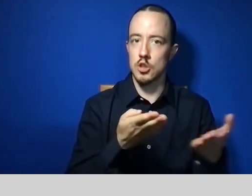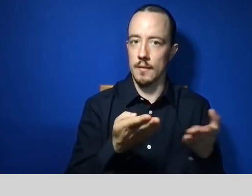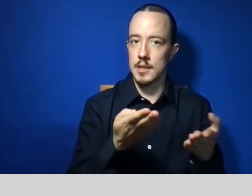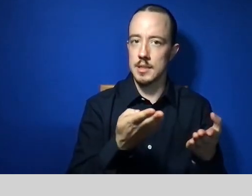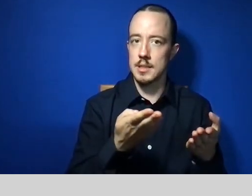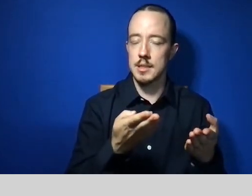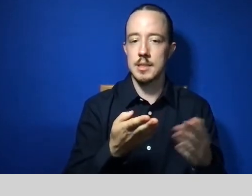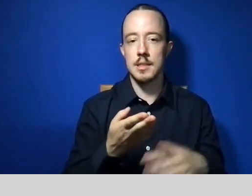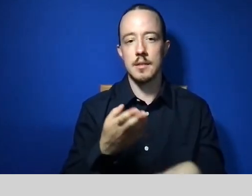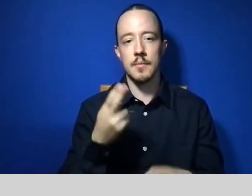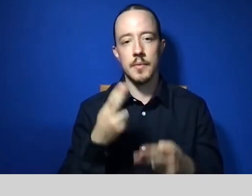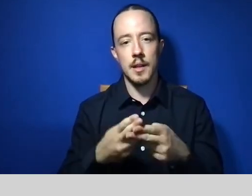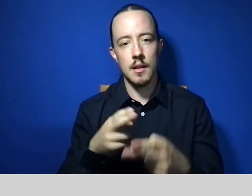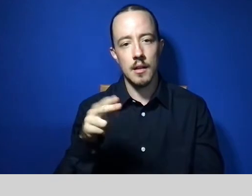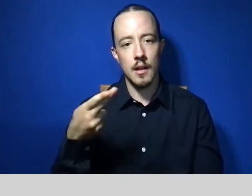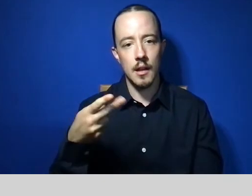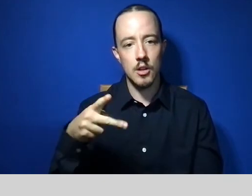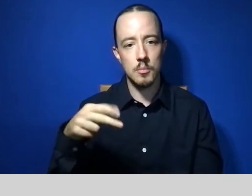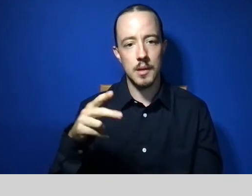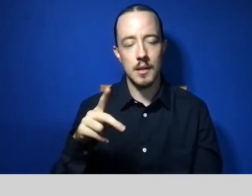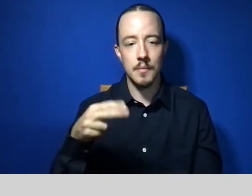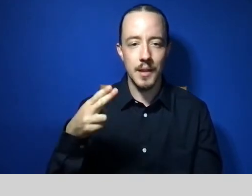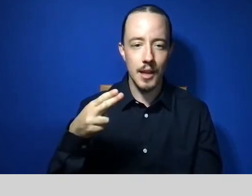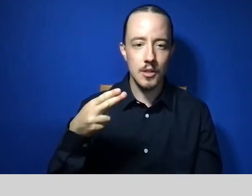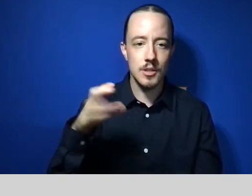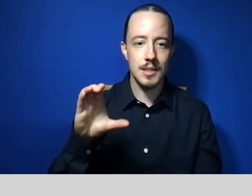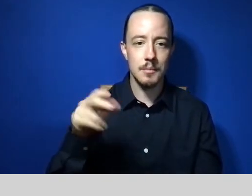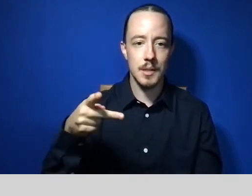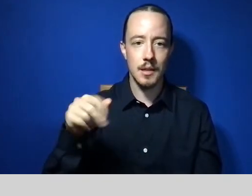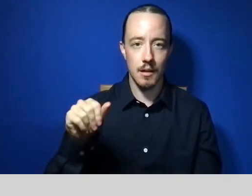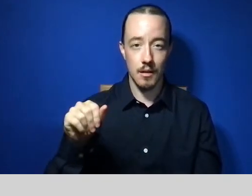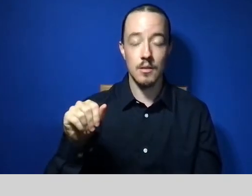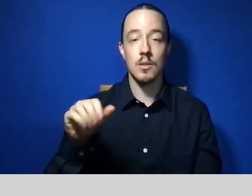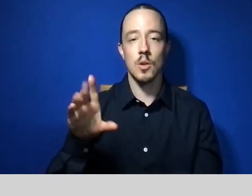denoted by another unique identifier called a hicpic code or HCPCS code.